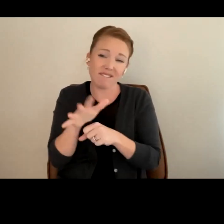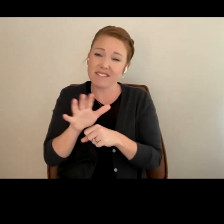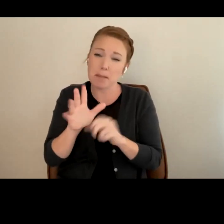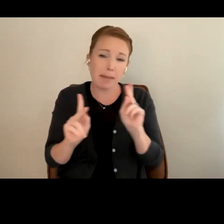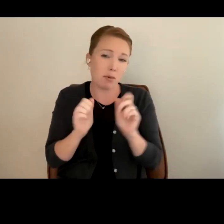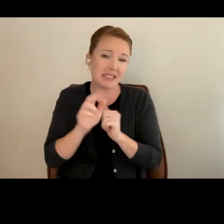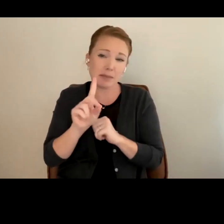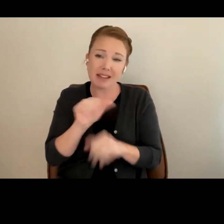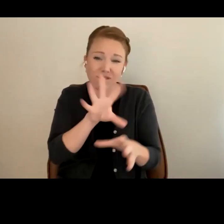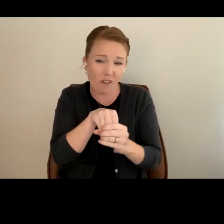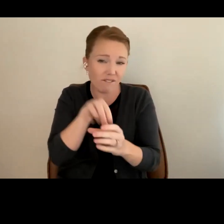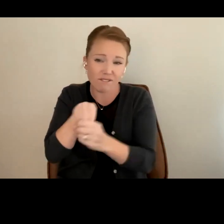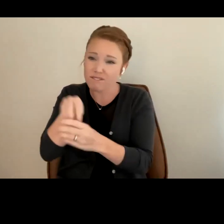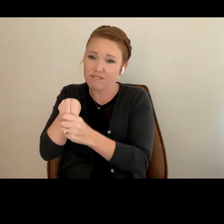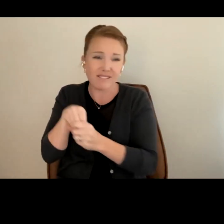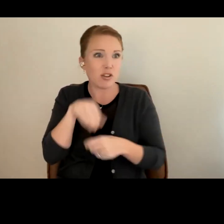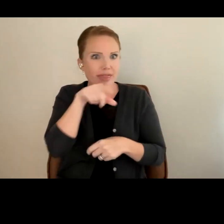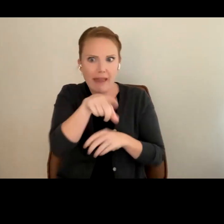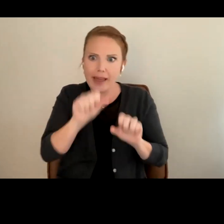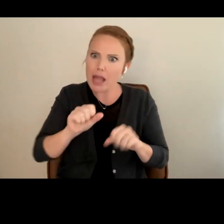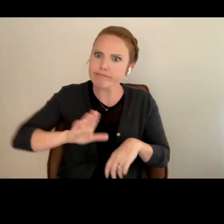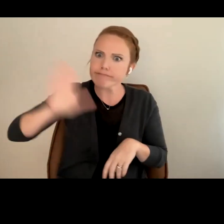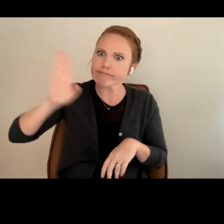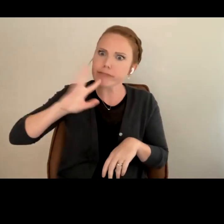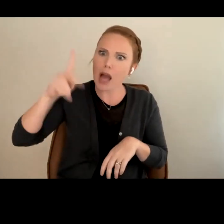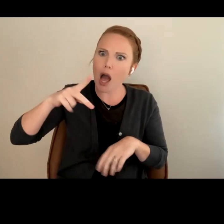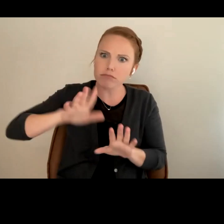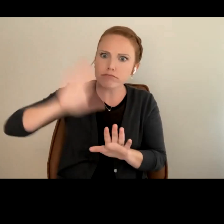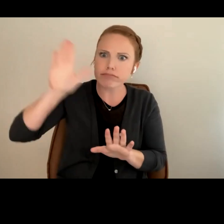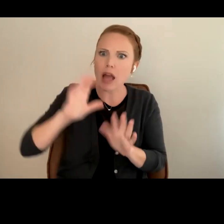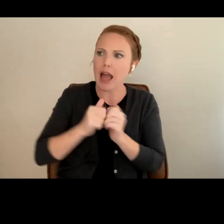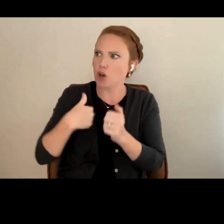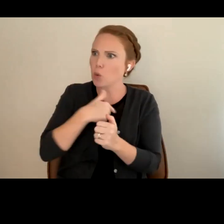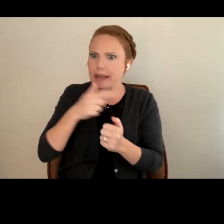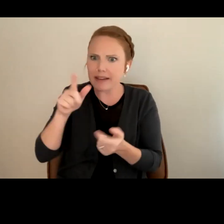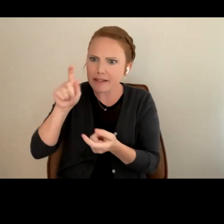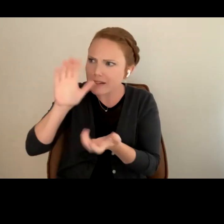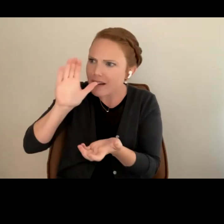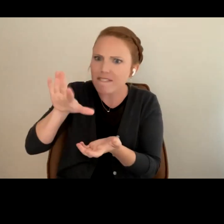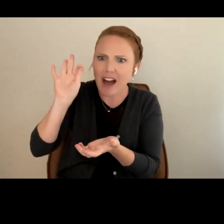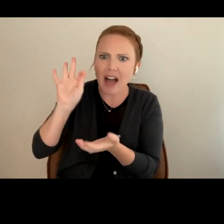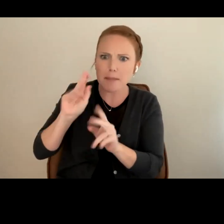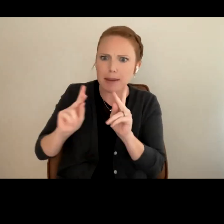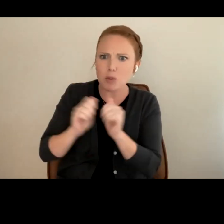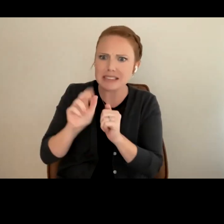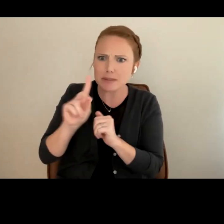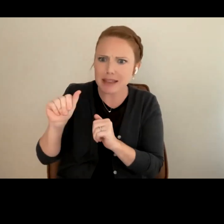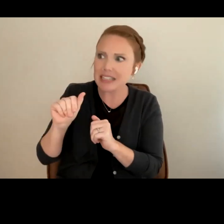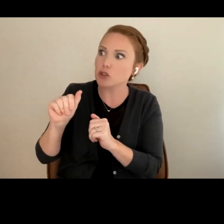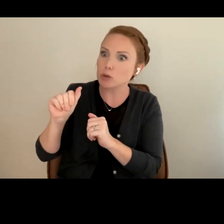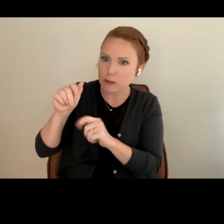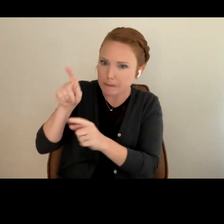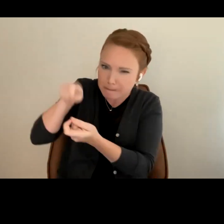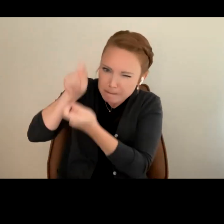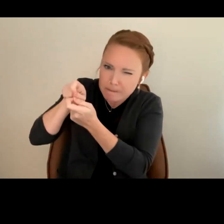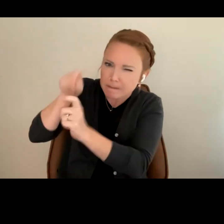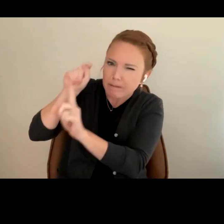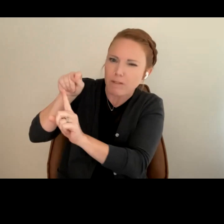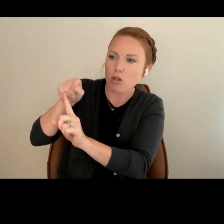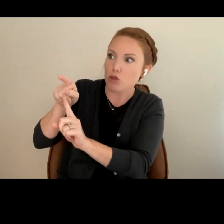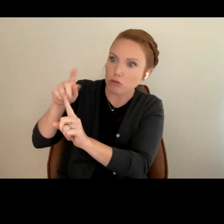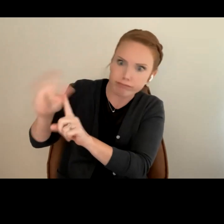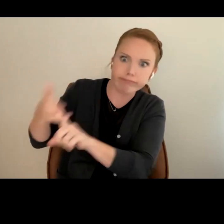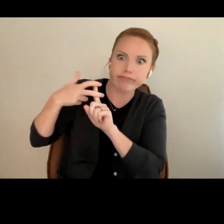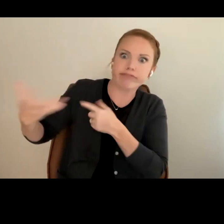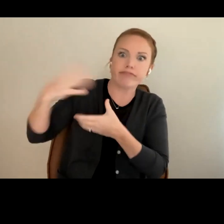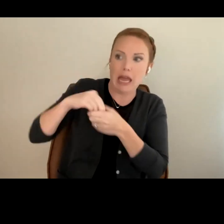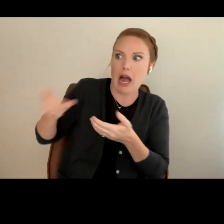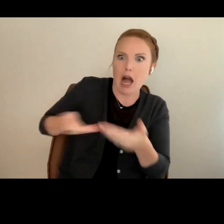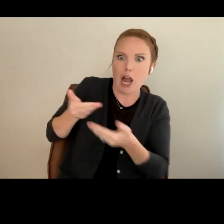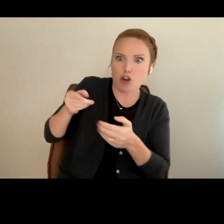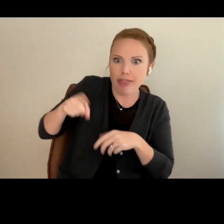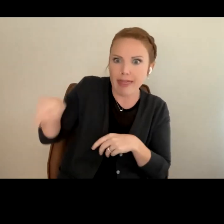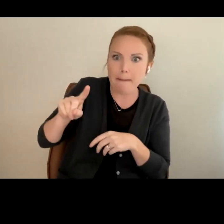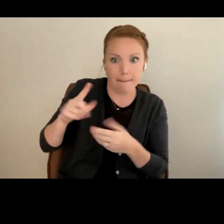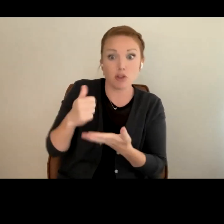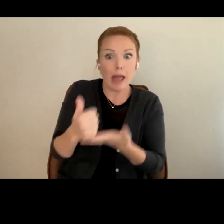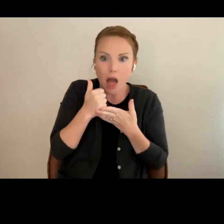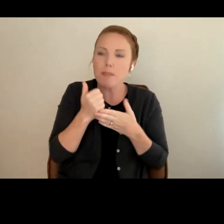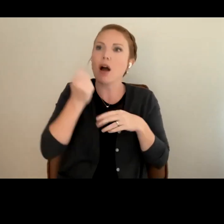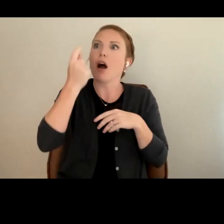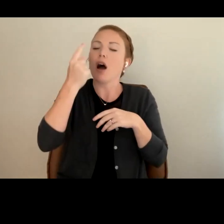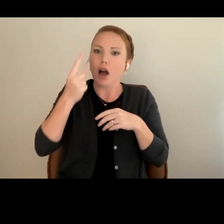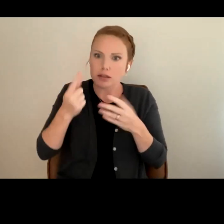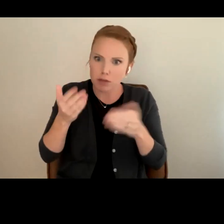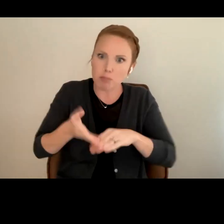Of how do we make sure that we are targeting people with disabilities for positions that we're hiring for, and how are we willfully targeting that group of individuals can help quite a lot.